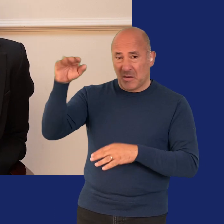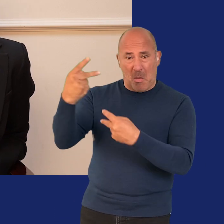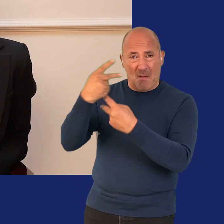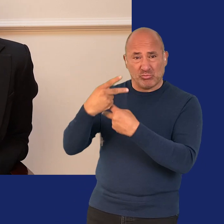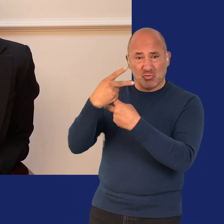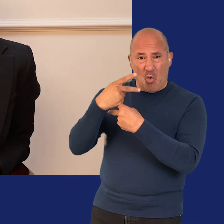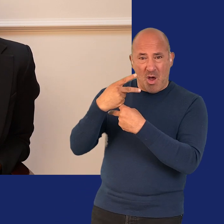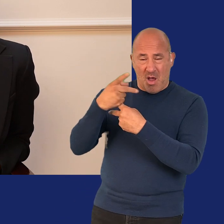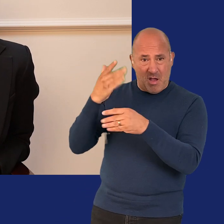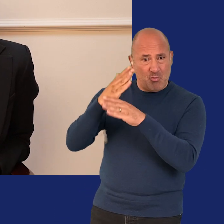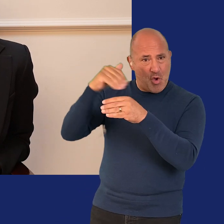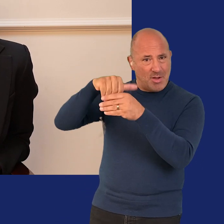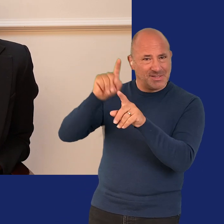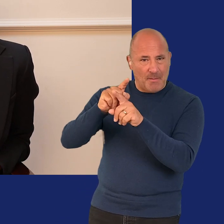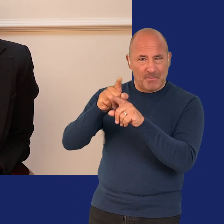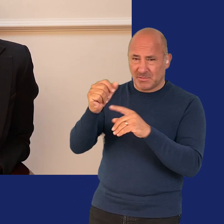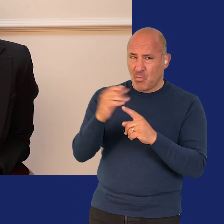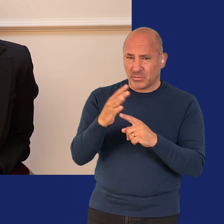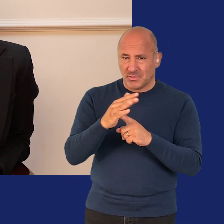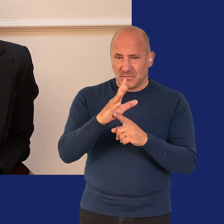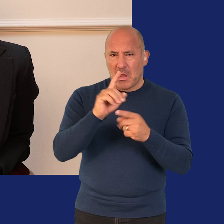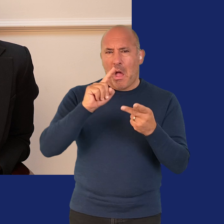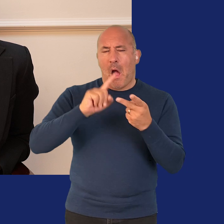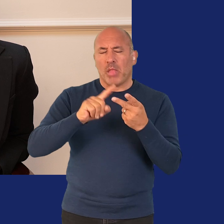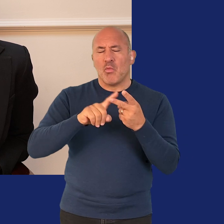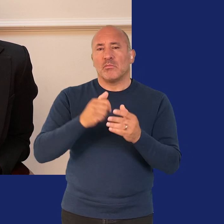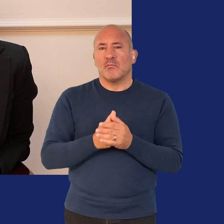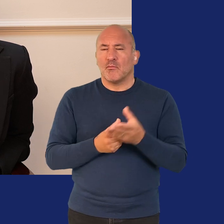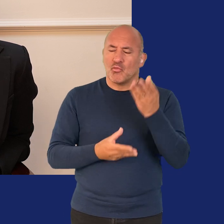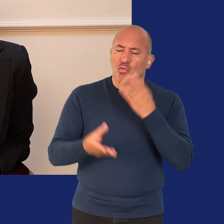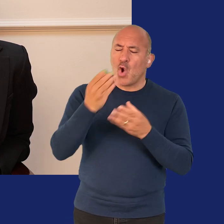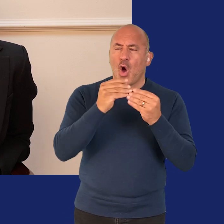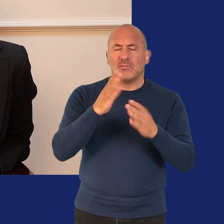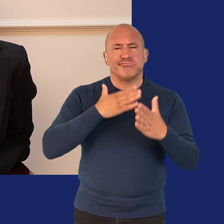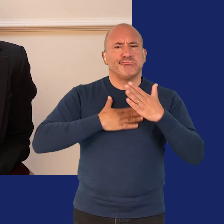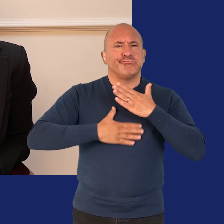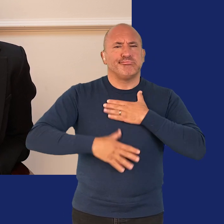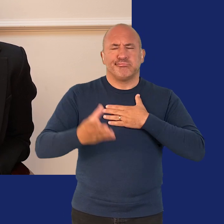Jess: I think is, is really key. Um, I, I think the other thing is: take the time to learn.